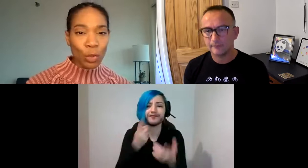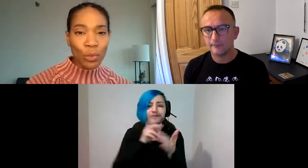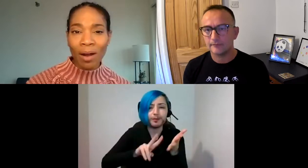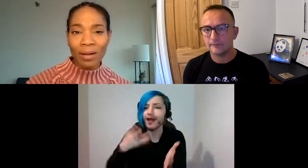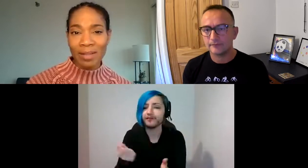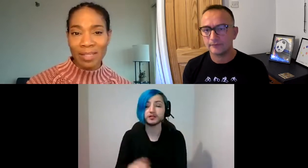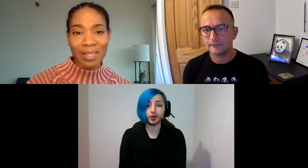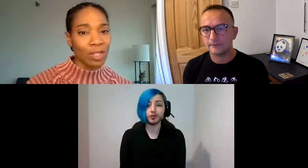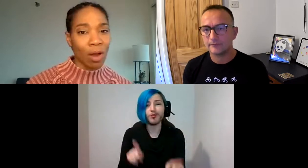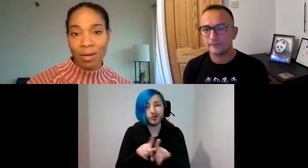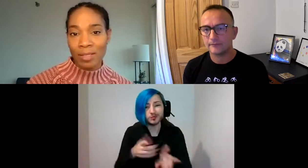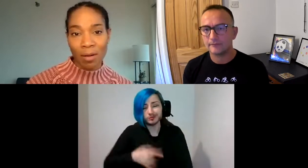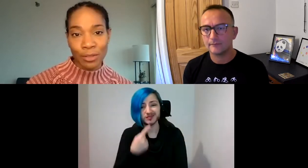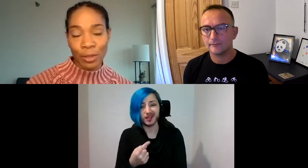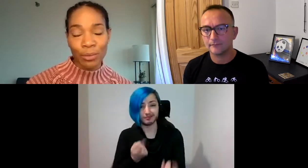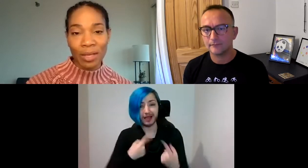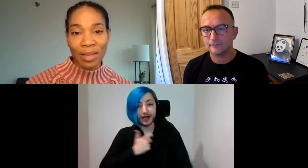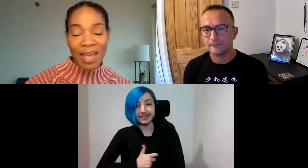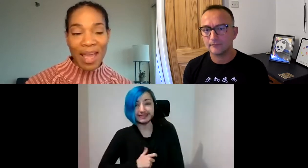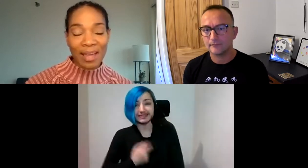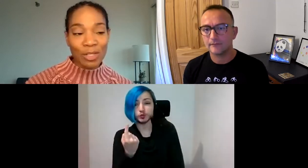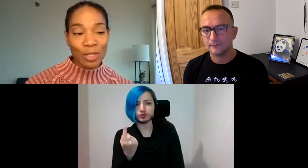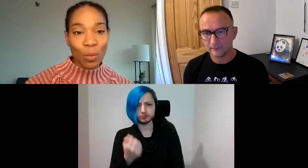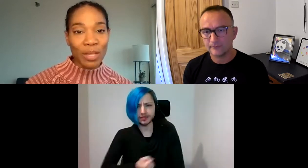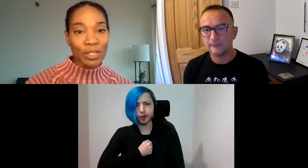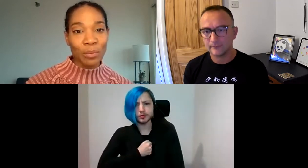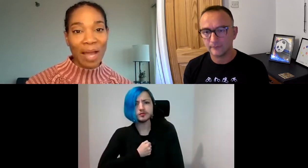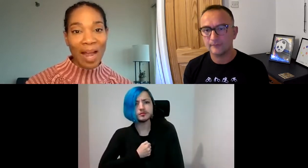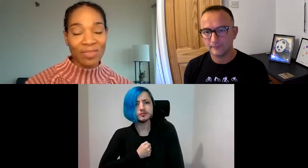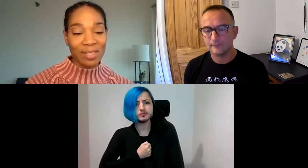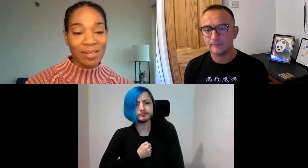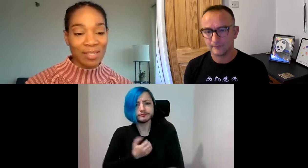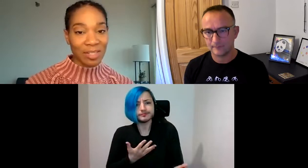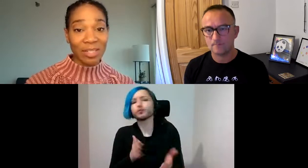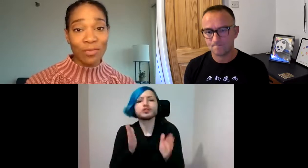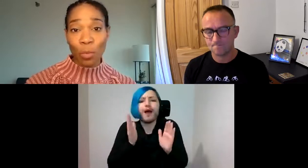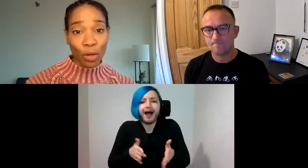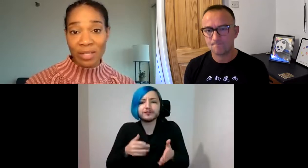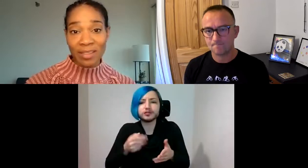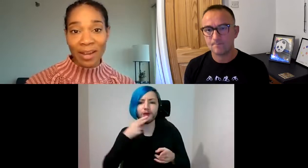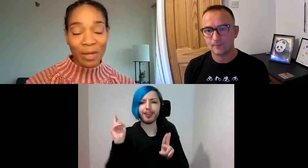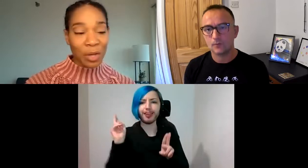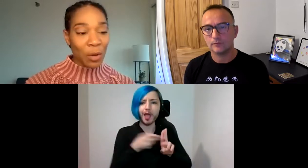here that says no label, I can read that for a second, its for individuals that say I don't like a language I